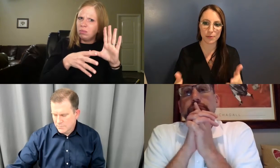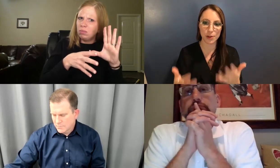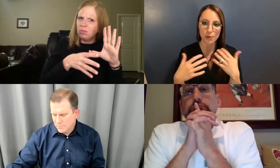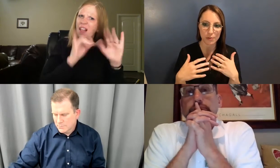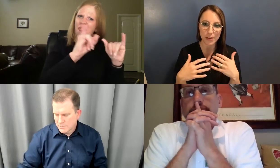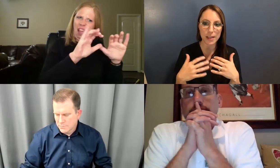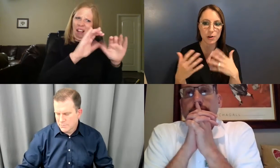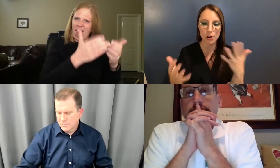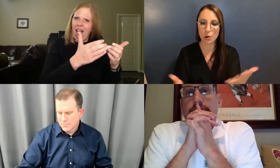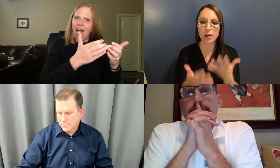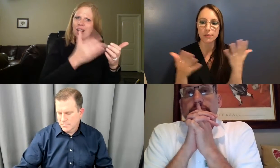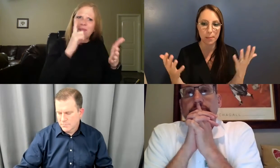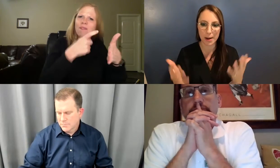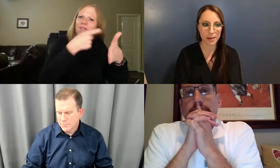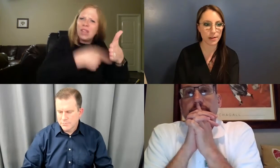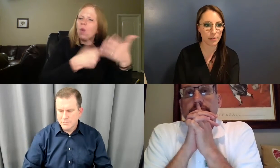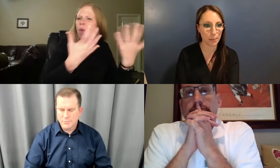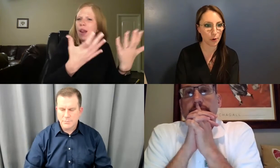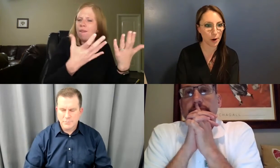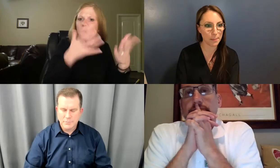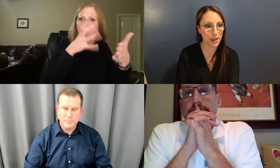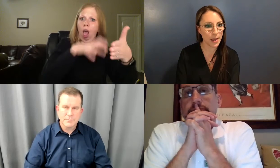of the fee or whatever it might be of that program.